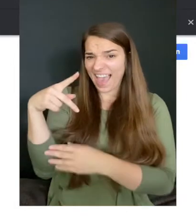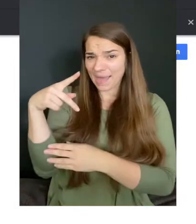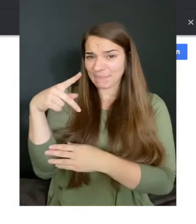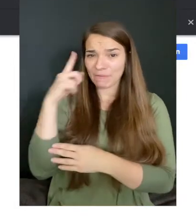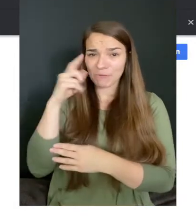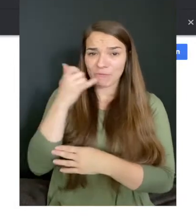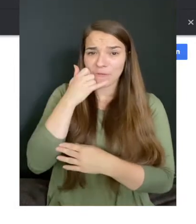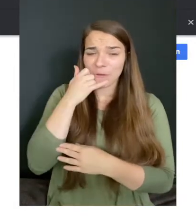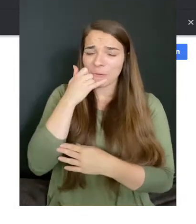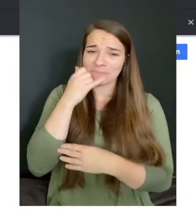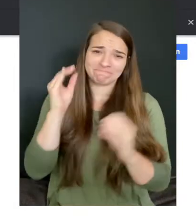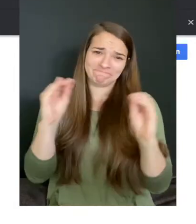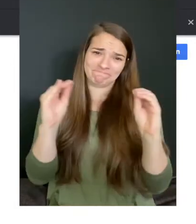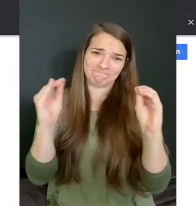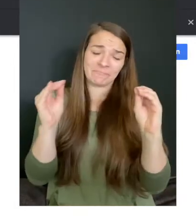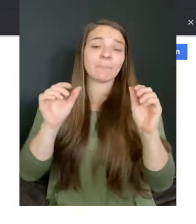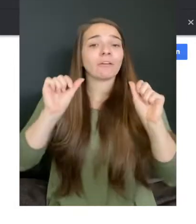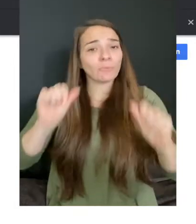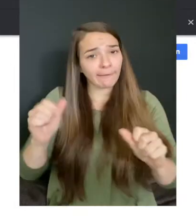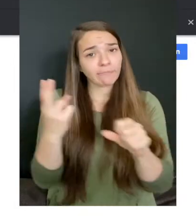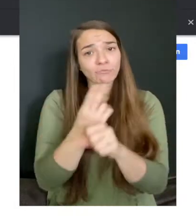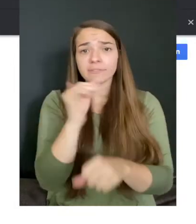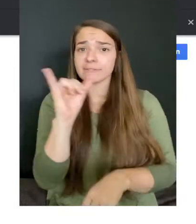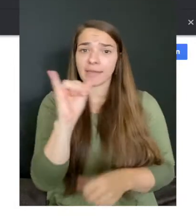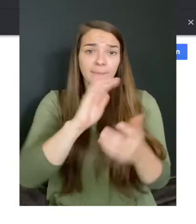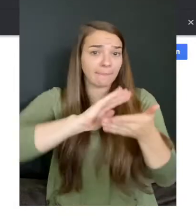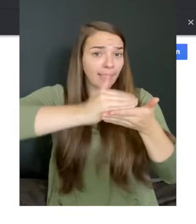it's the same on your phone, you would just open up your browser on your phone and you